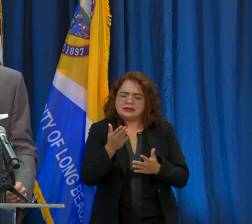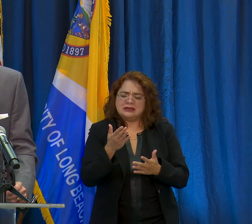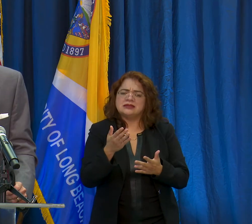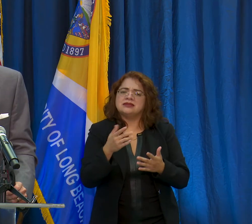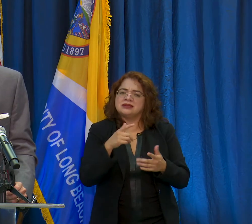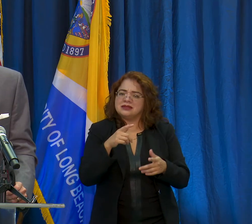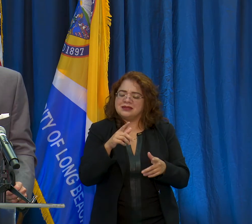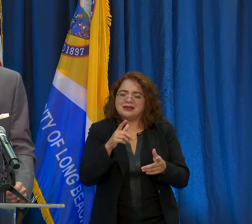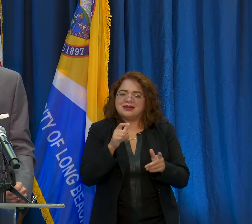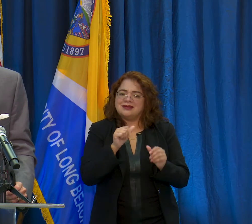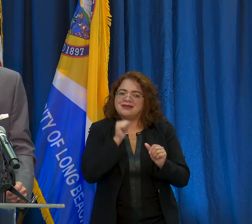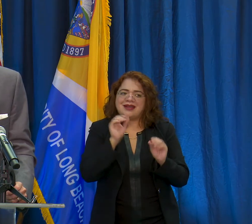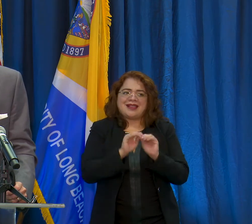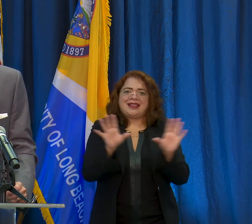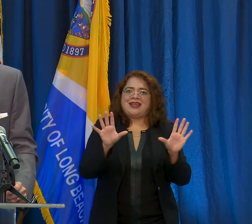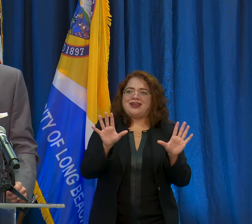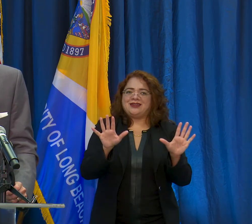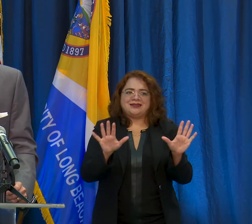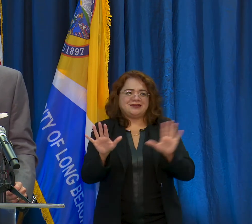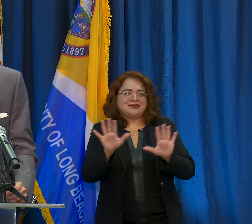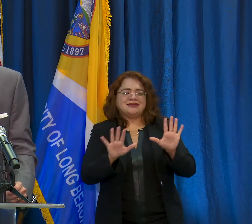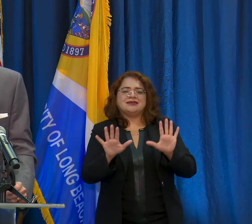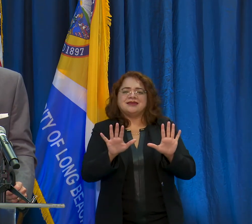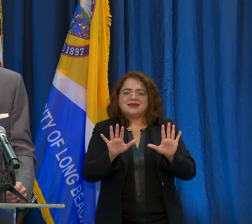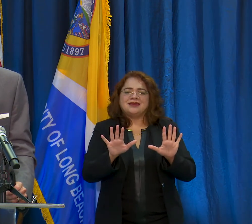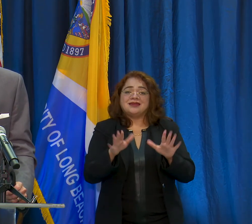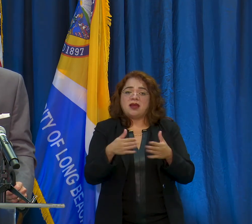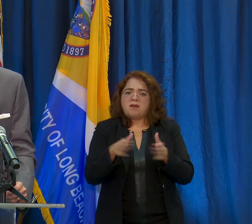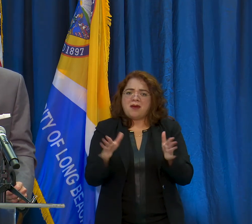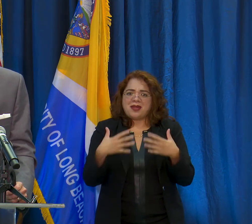as we battle the public health crisis. Our goal is is